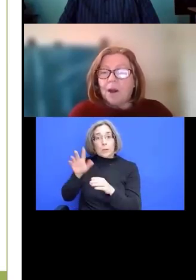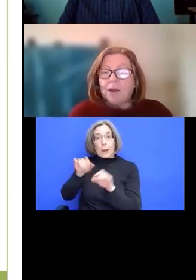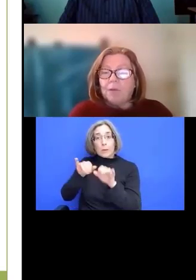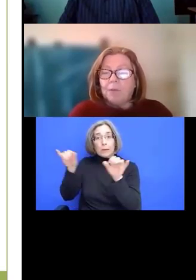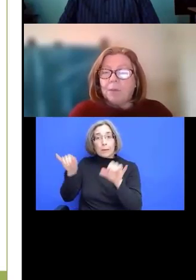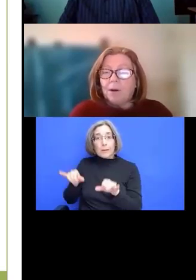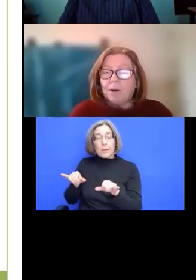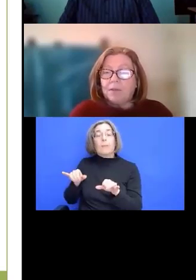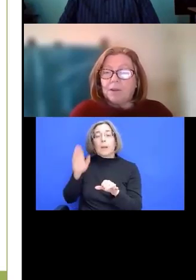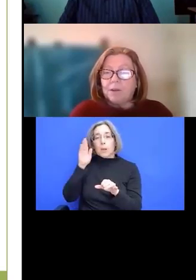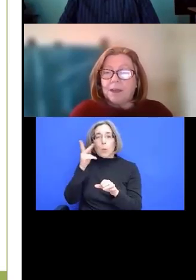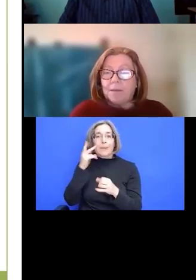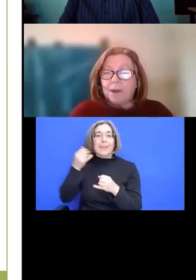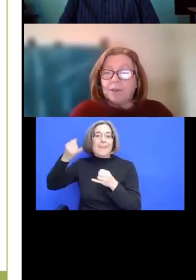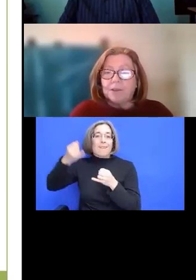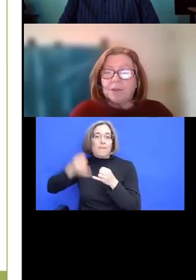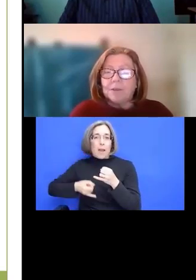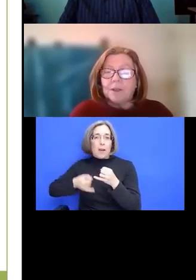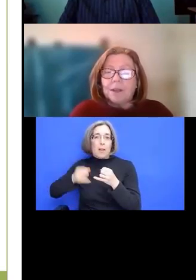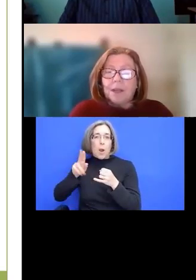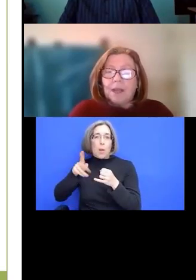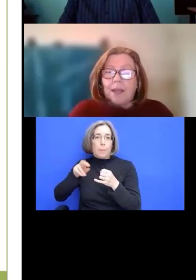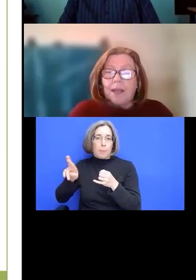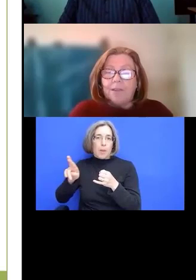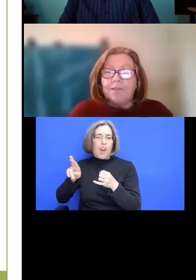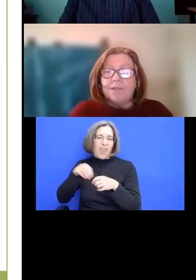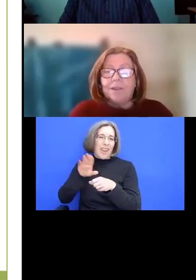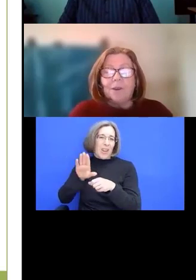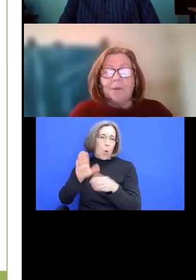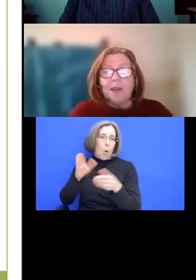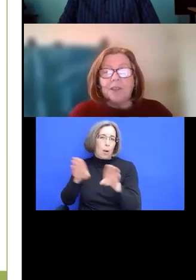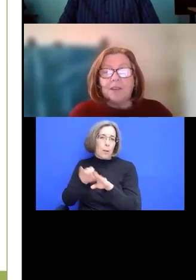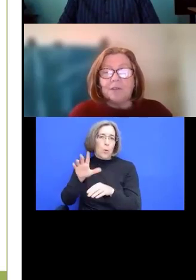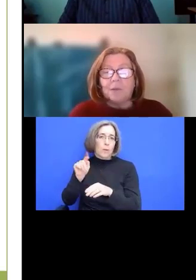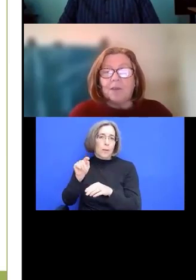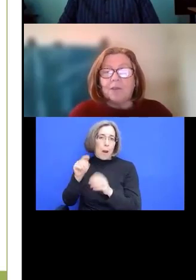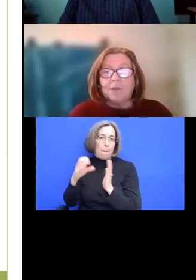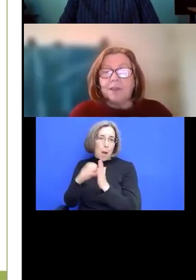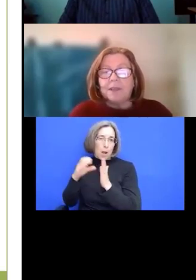It will be part of the close out module. If your project, for whatever reason,